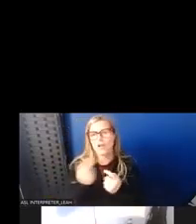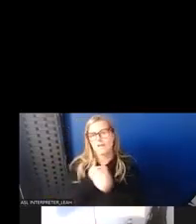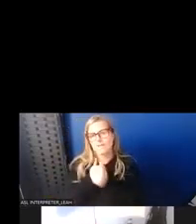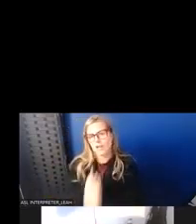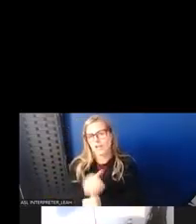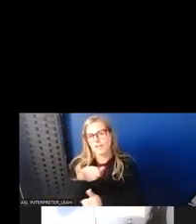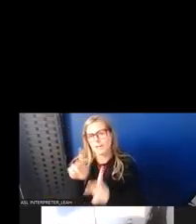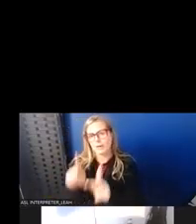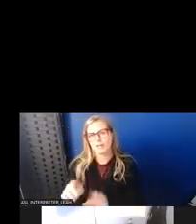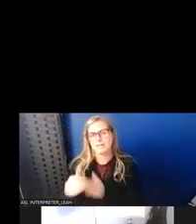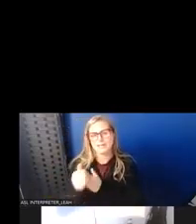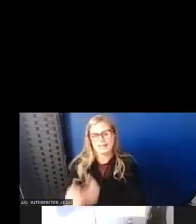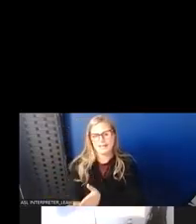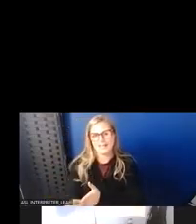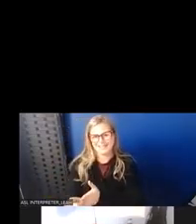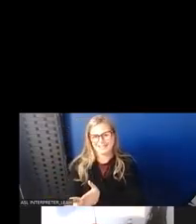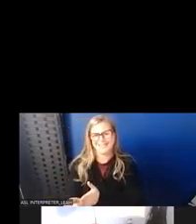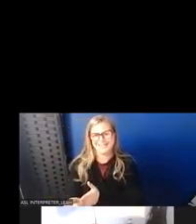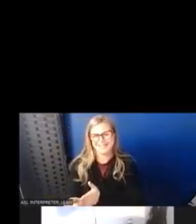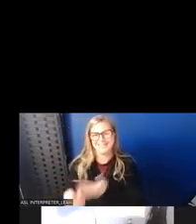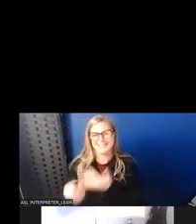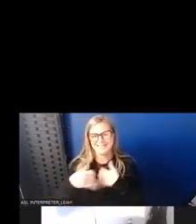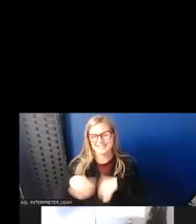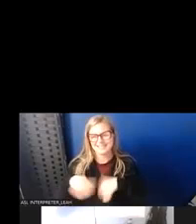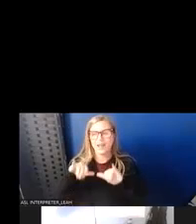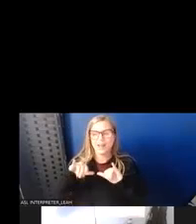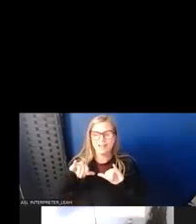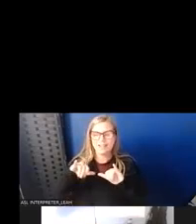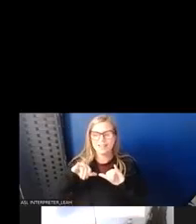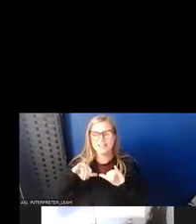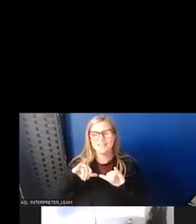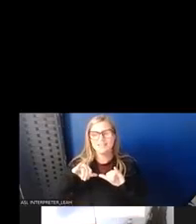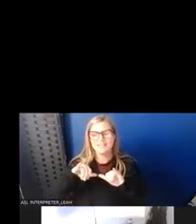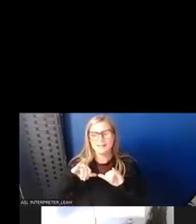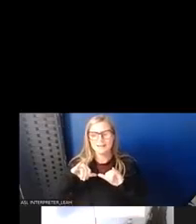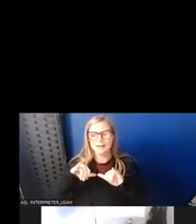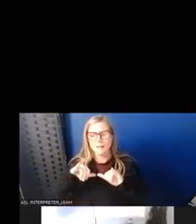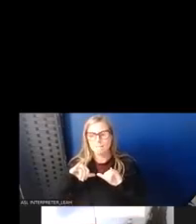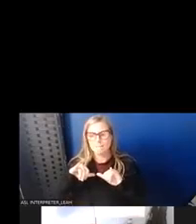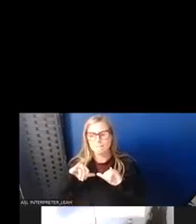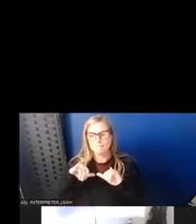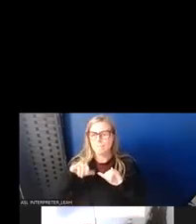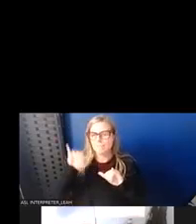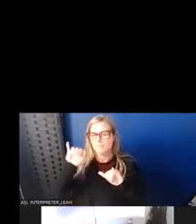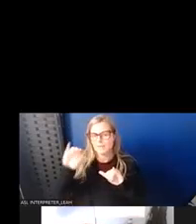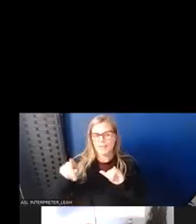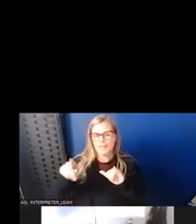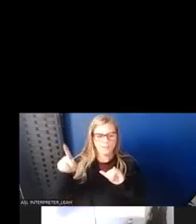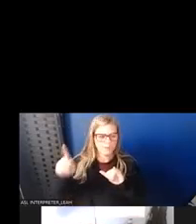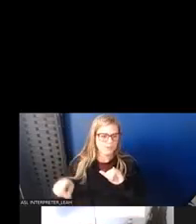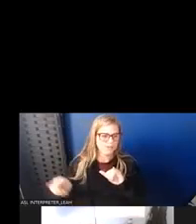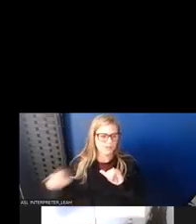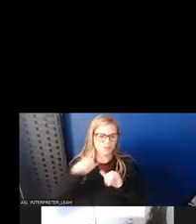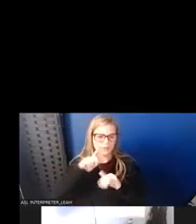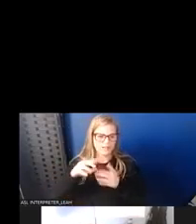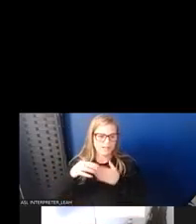And we still kind of stick in the discipline of this person that is really leading this research.